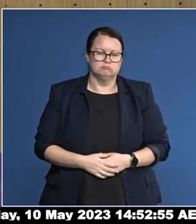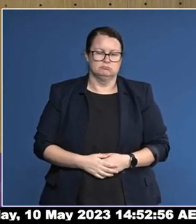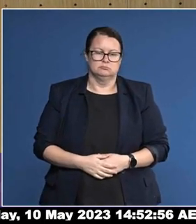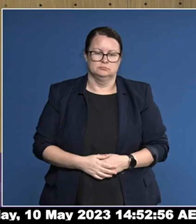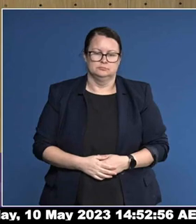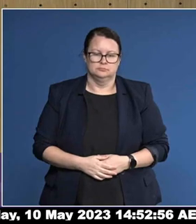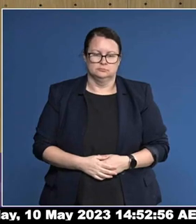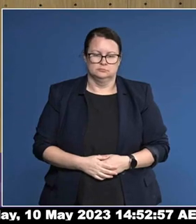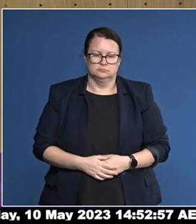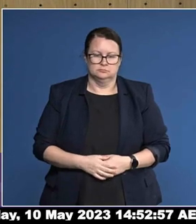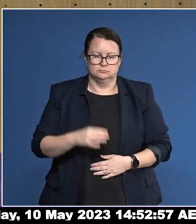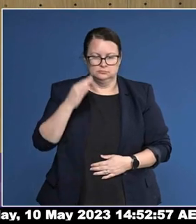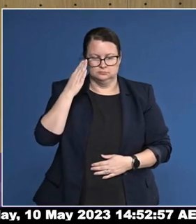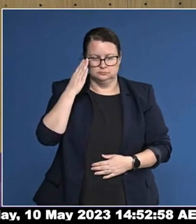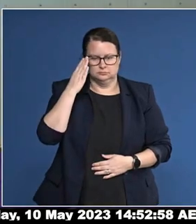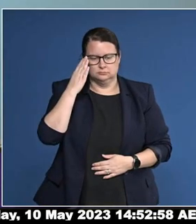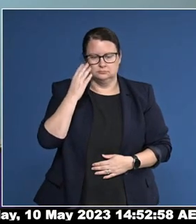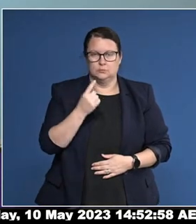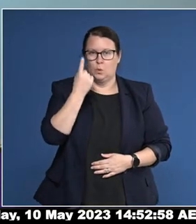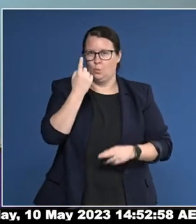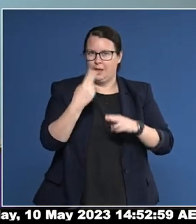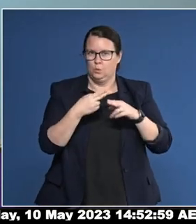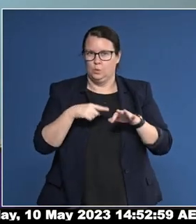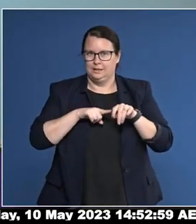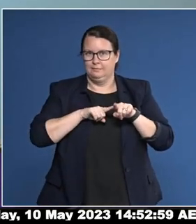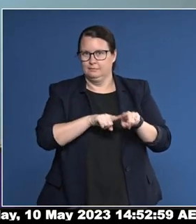COMMISSIONER McEWIN: Just one quick follow-up question from what Commissioner Mason was